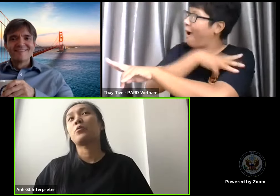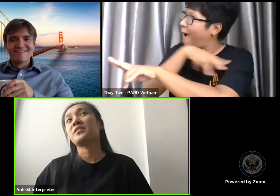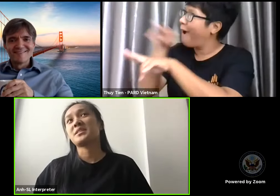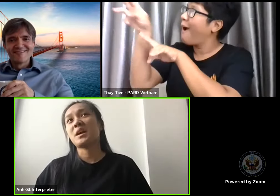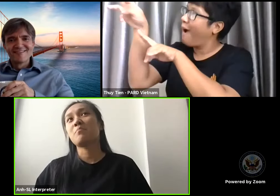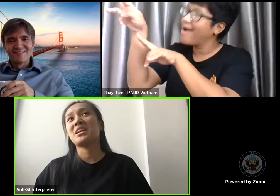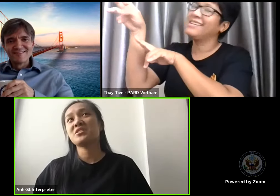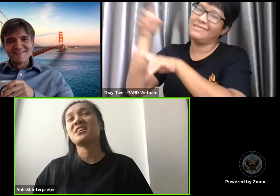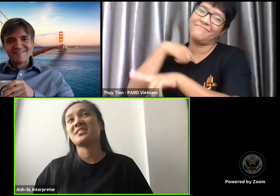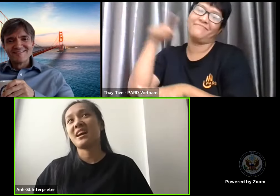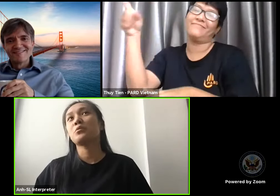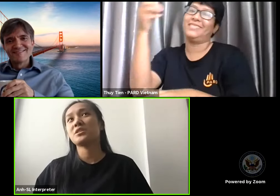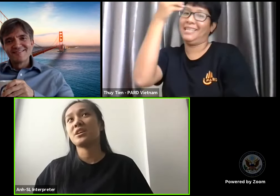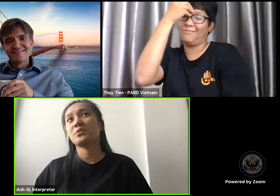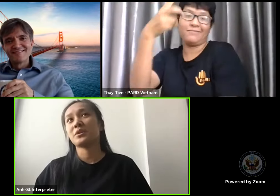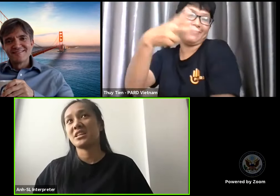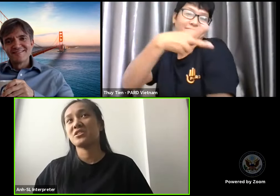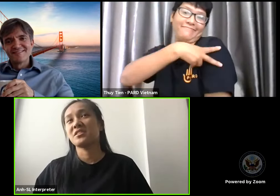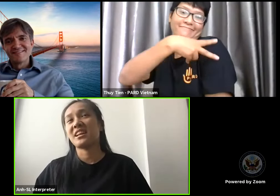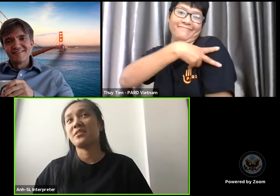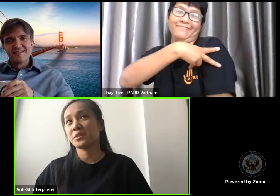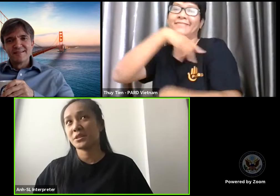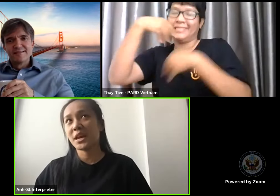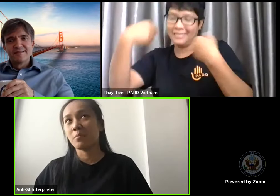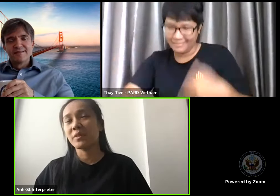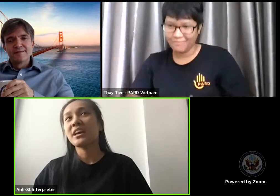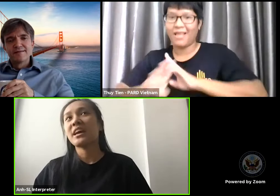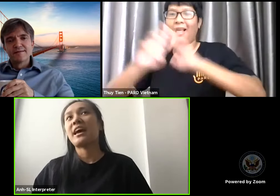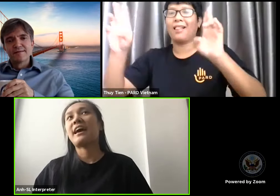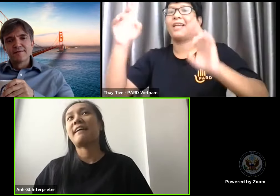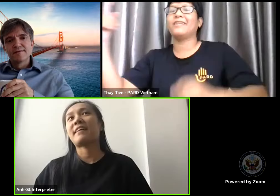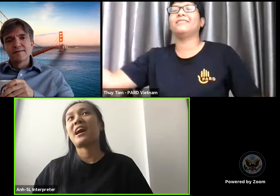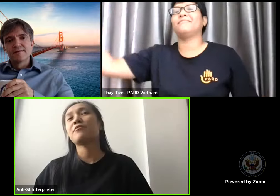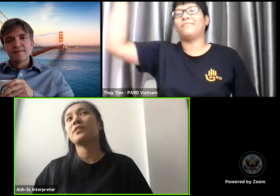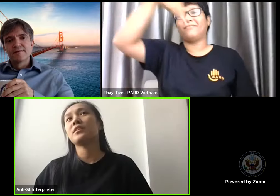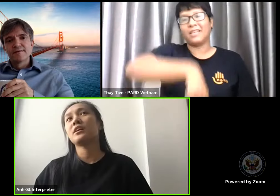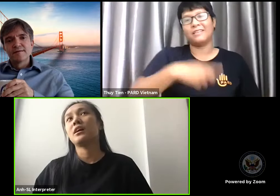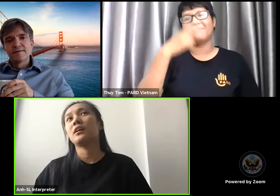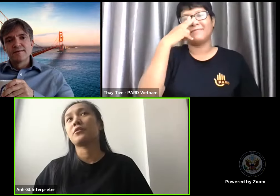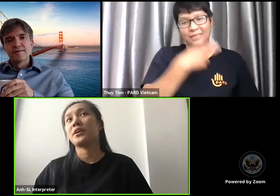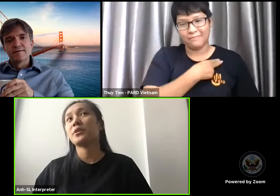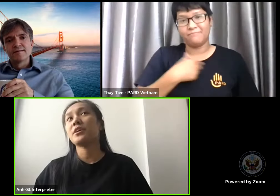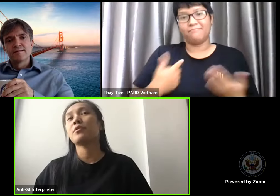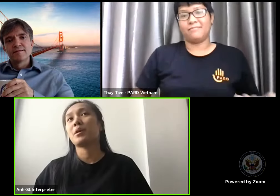with the same major as sign language education like Dr. Kemp. And after I graduated from my